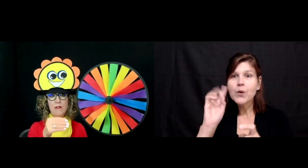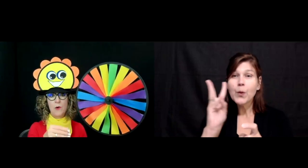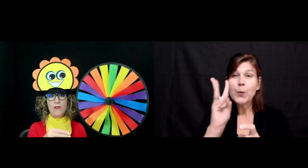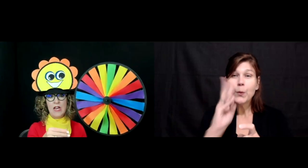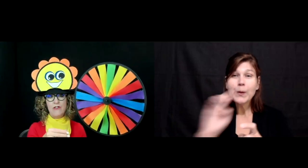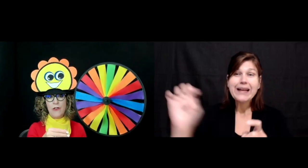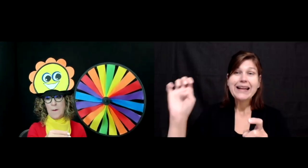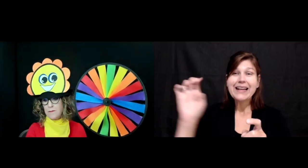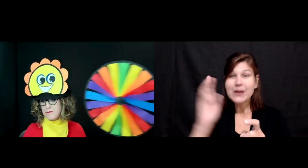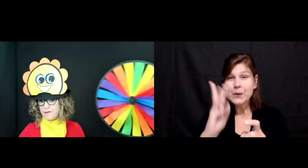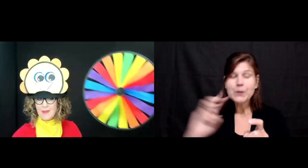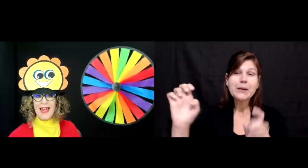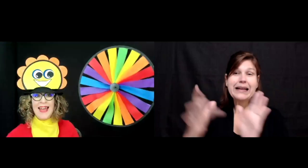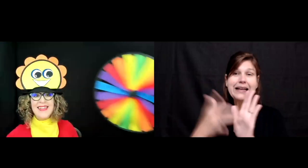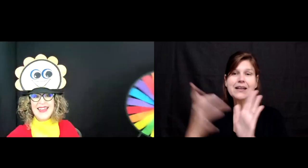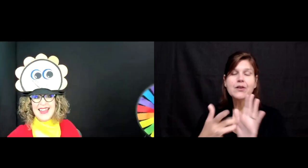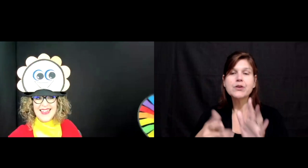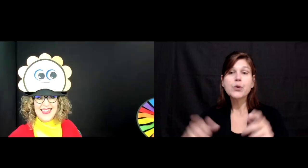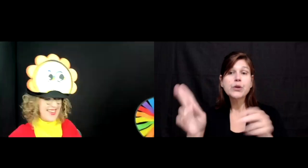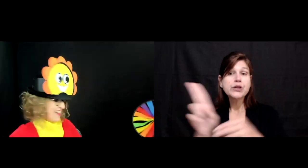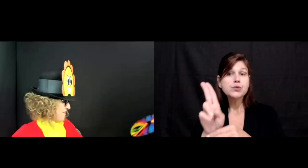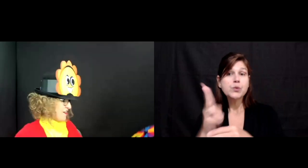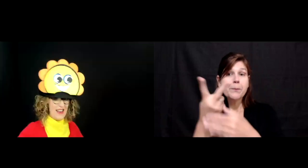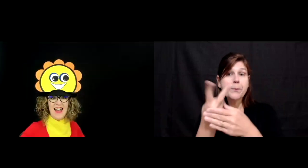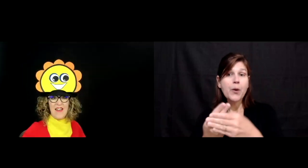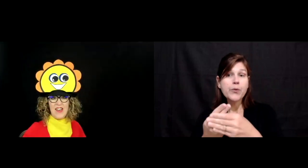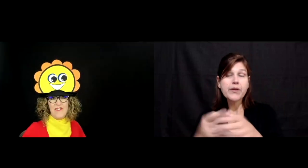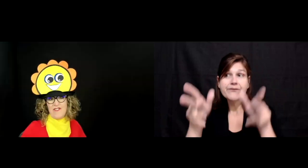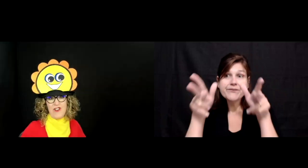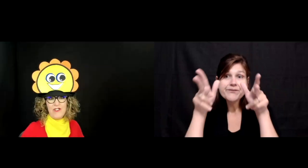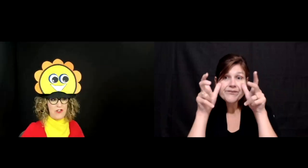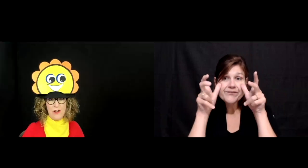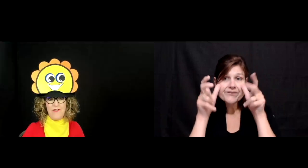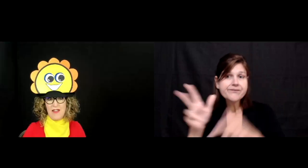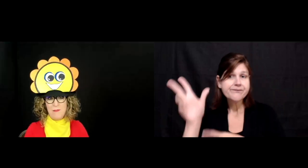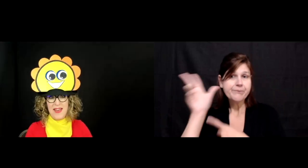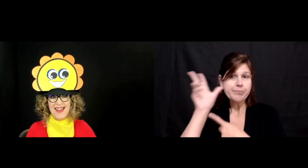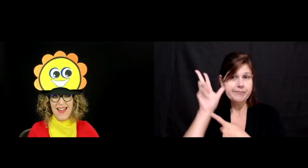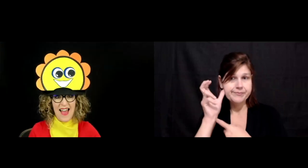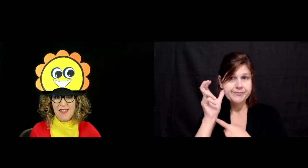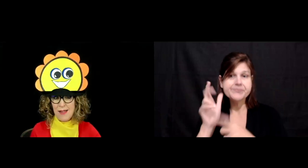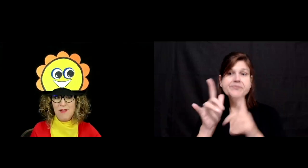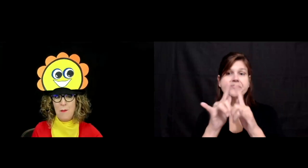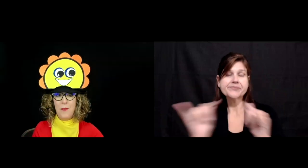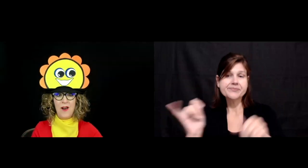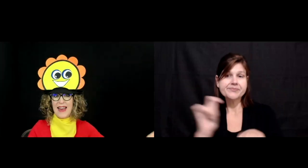to support each other. It's exciting and fun and the children just love that spinner. And so simple.